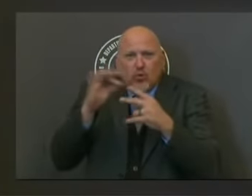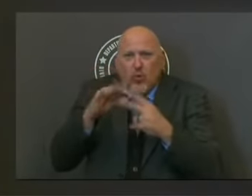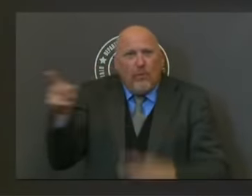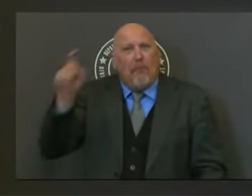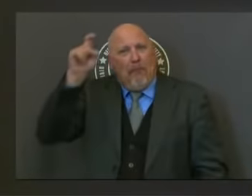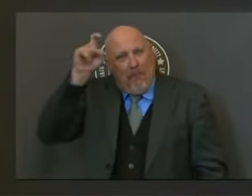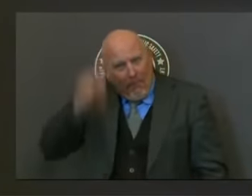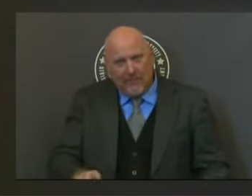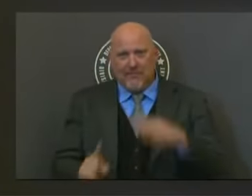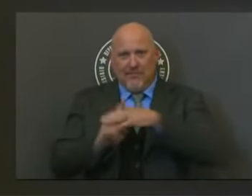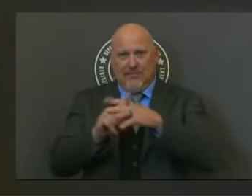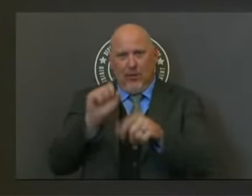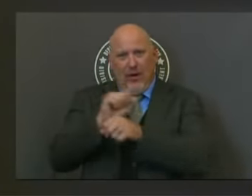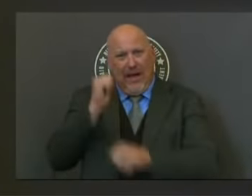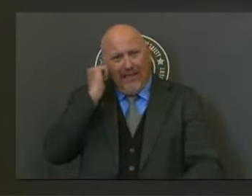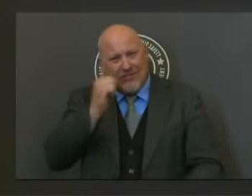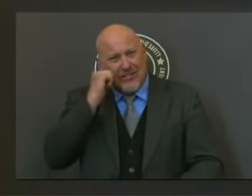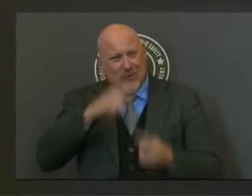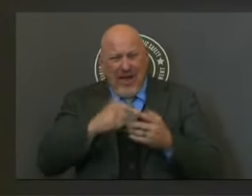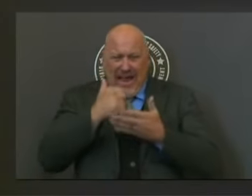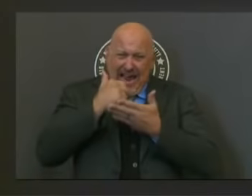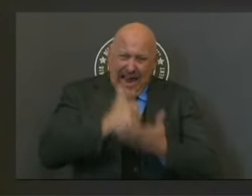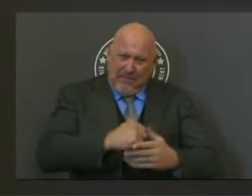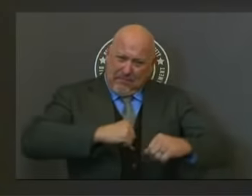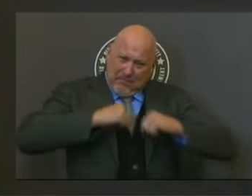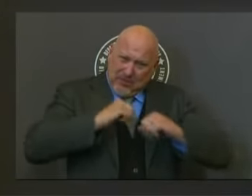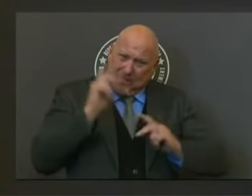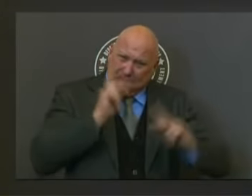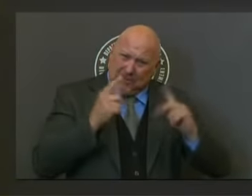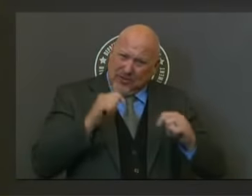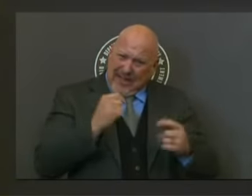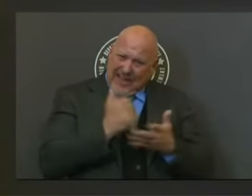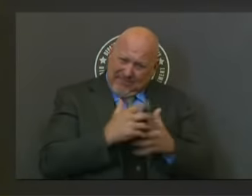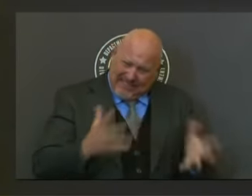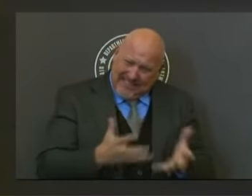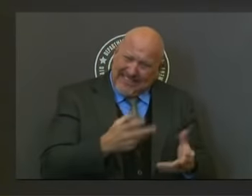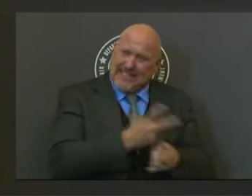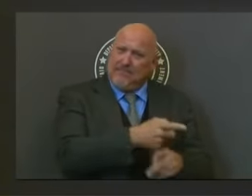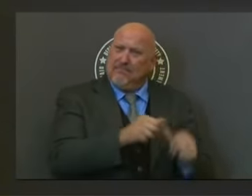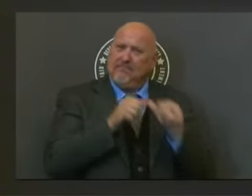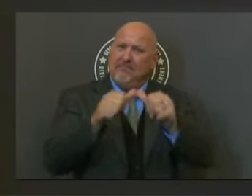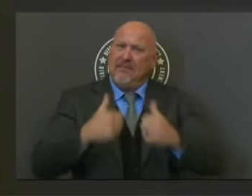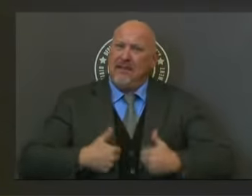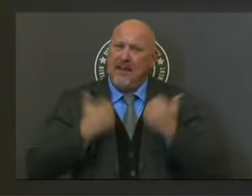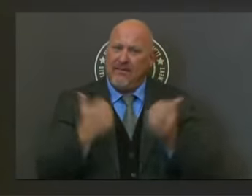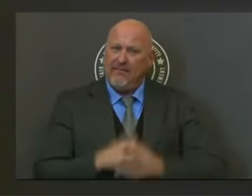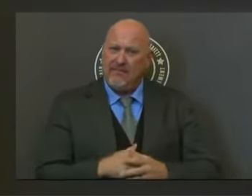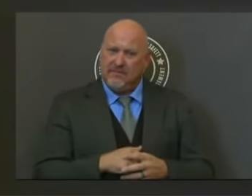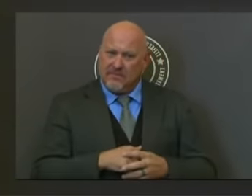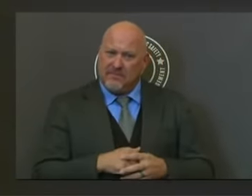livelihoods of Utahns so that we